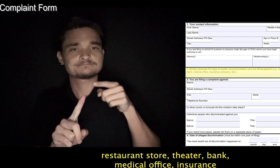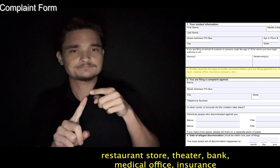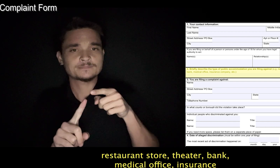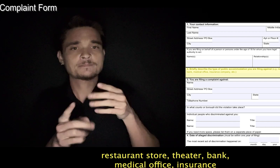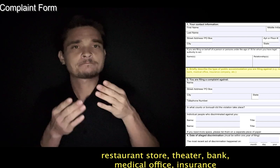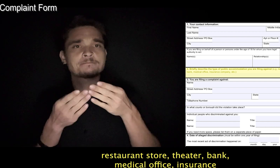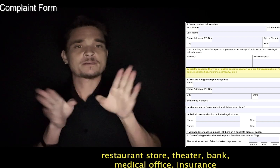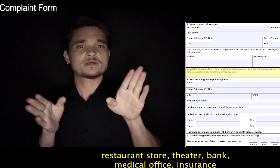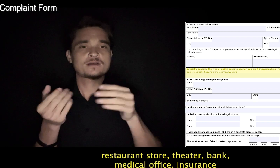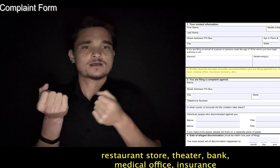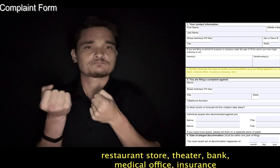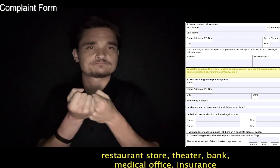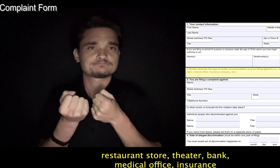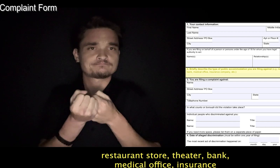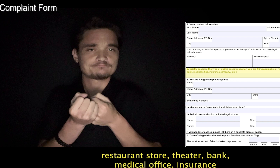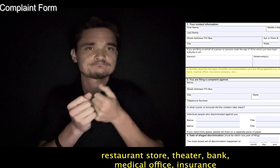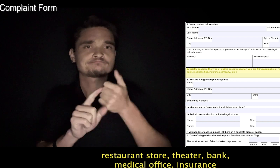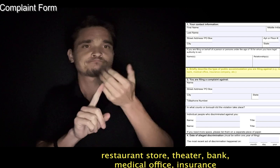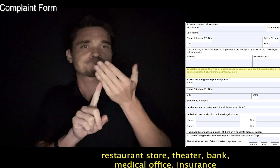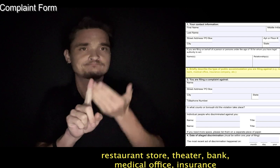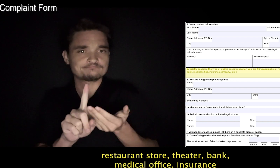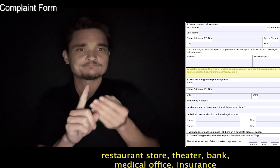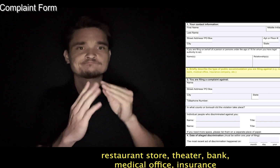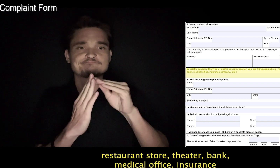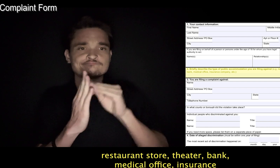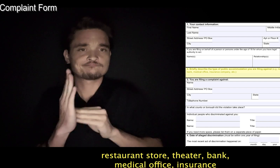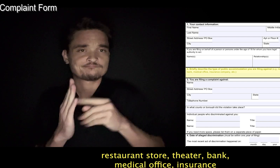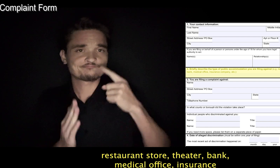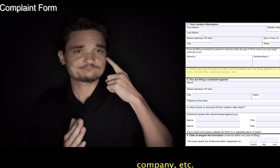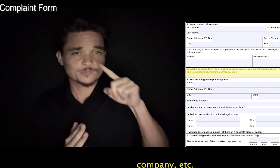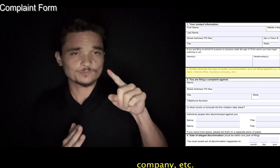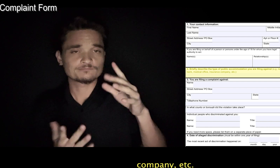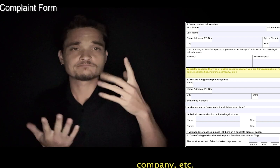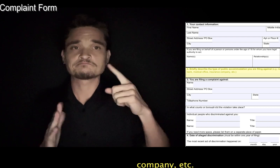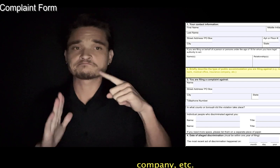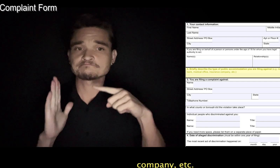restaurant store, theater, bank, medical office, insurance company, etc.